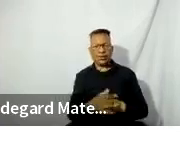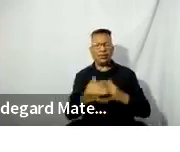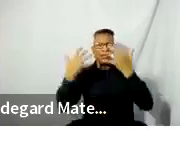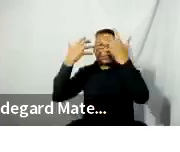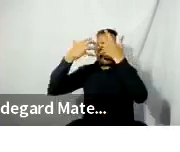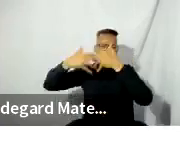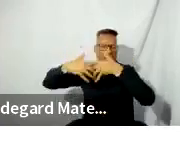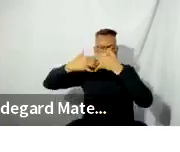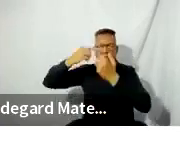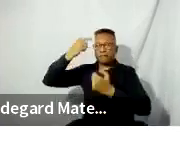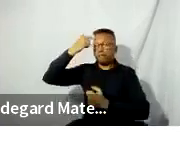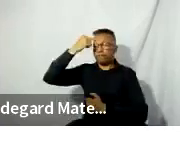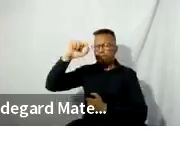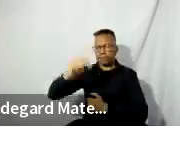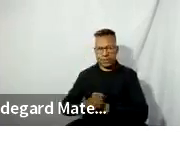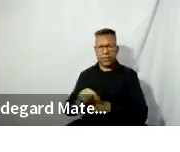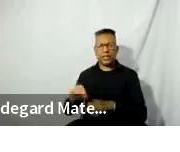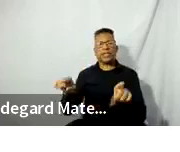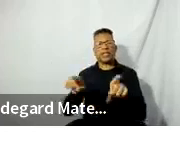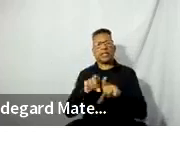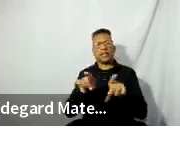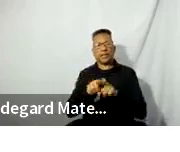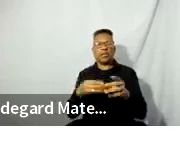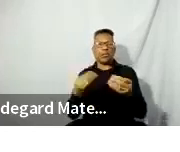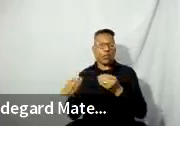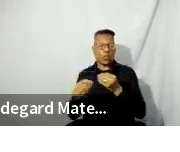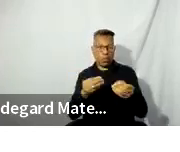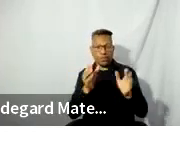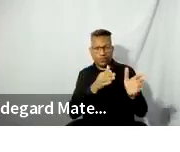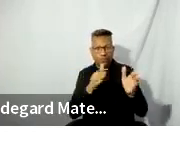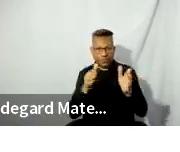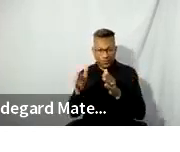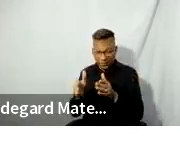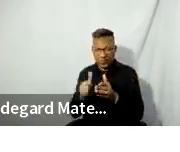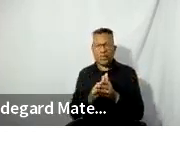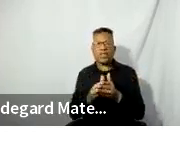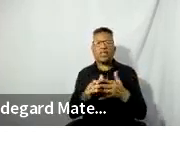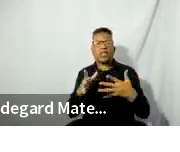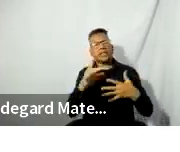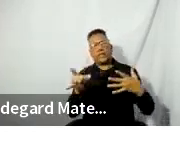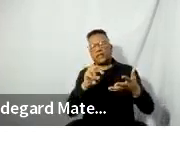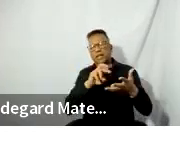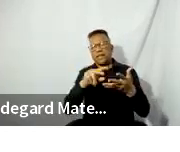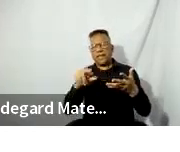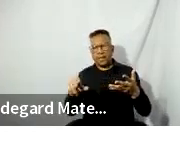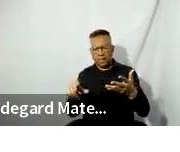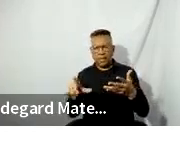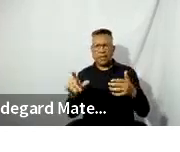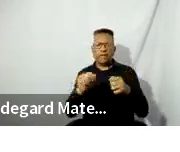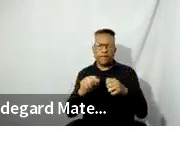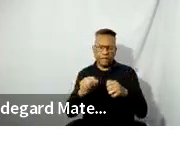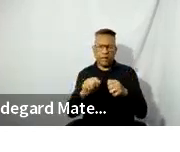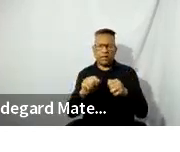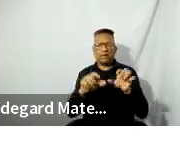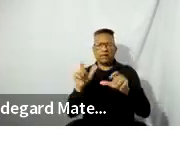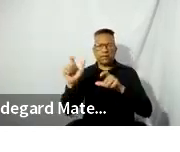organization of higher nervous activity activity. activity. Threex: The activity. 3 States, the necessary pre-requisites, create the possibility possibility of